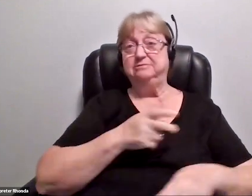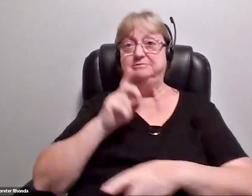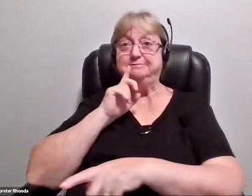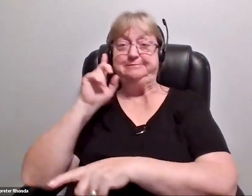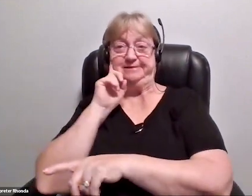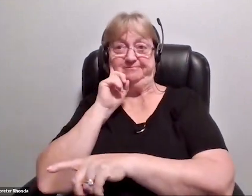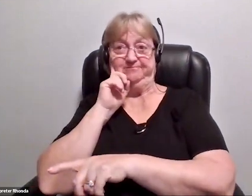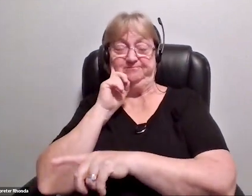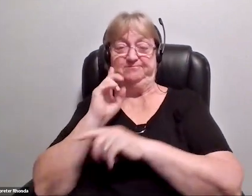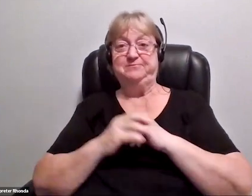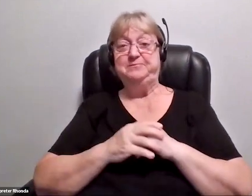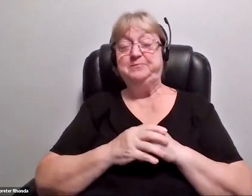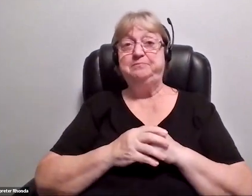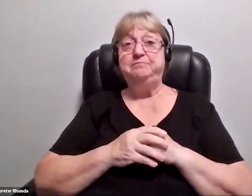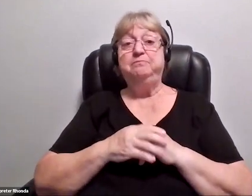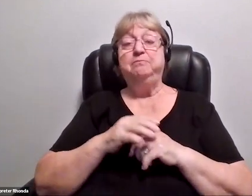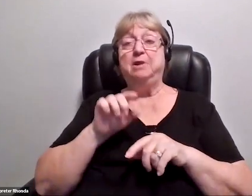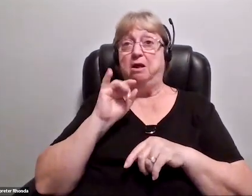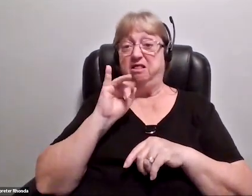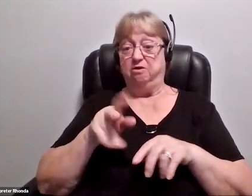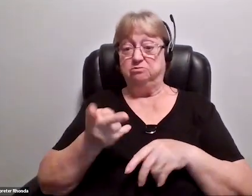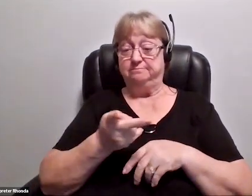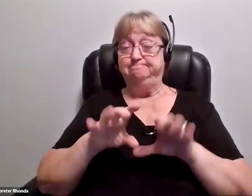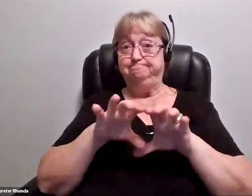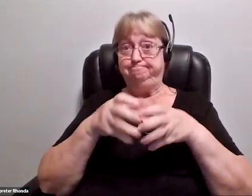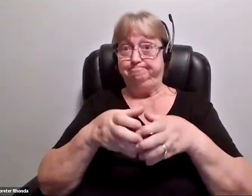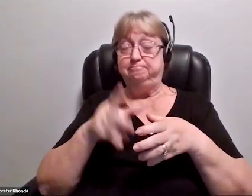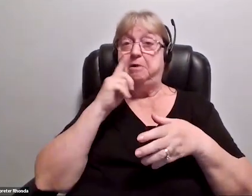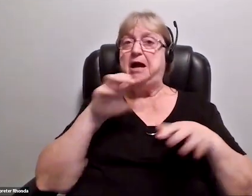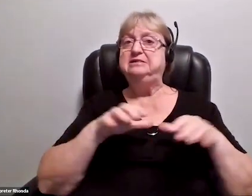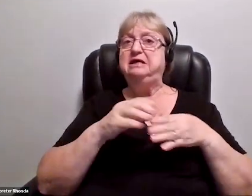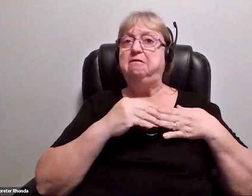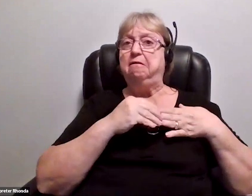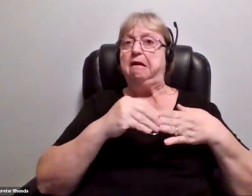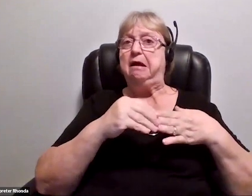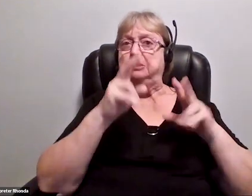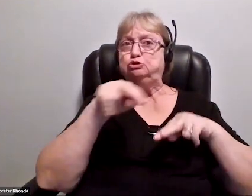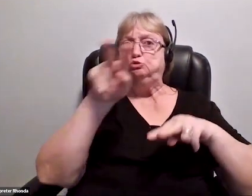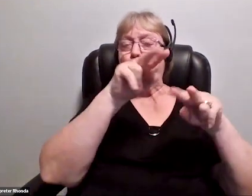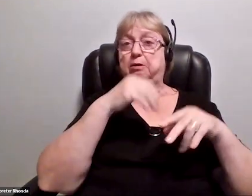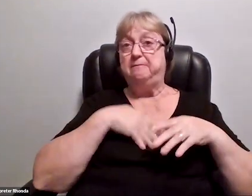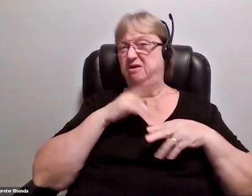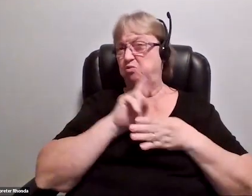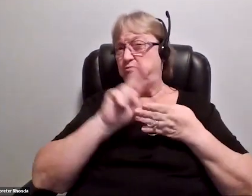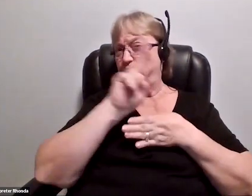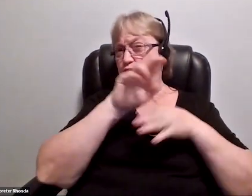With this group, I conducted a guided tour at my university museum, especially in my exhibition